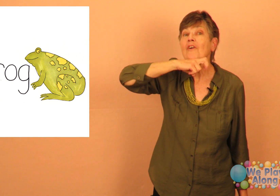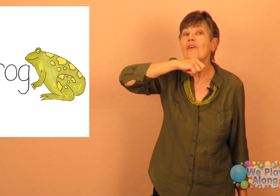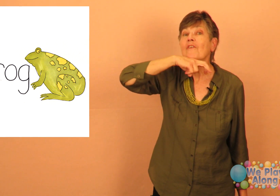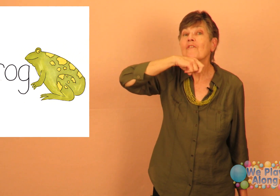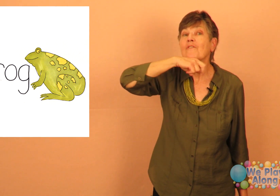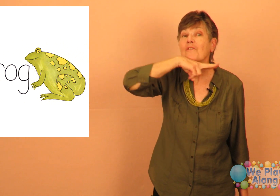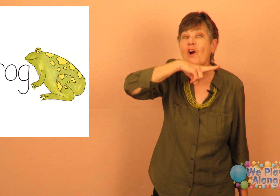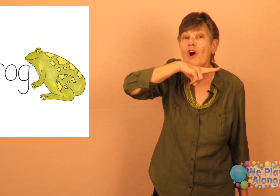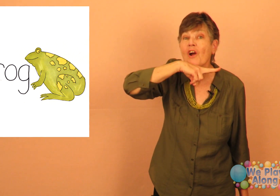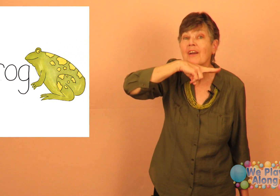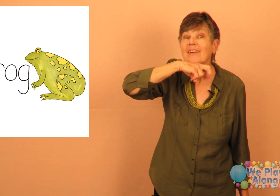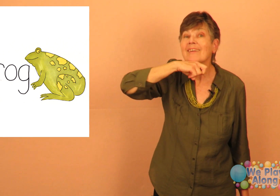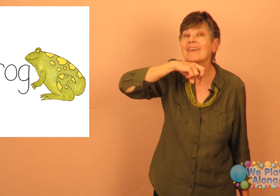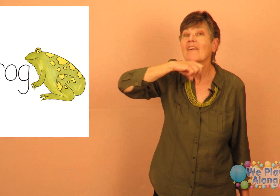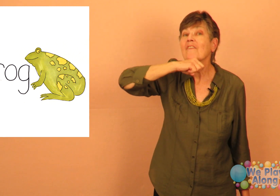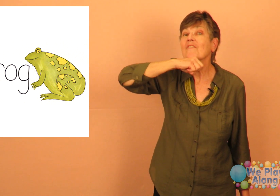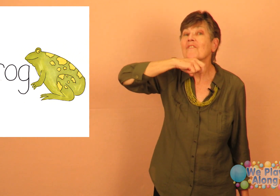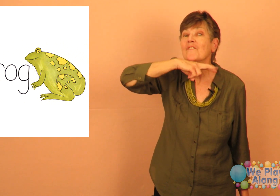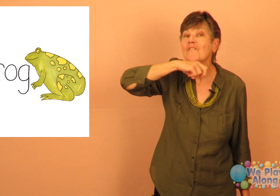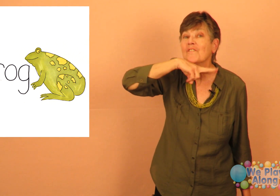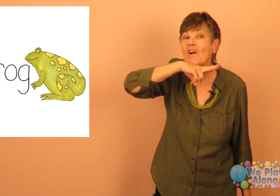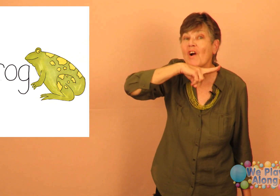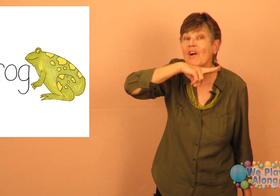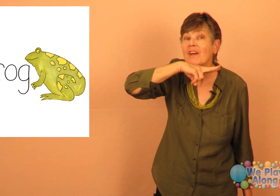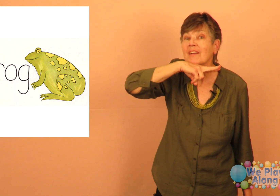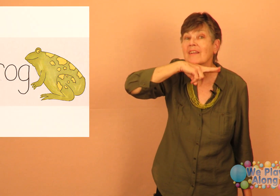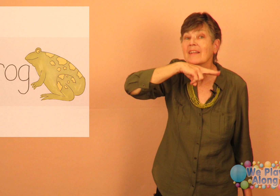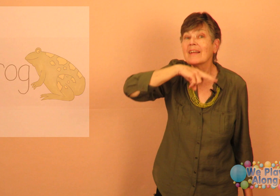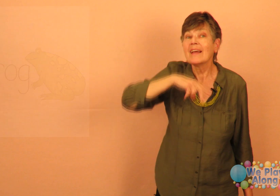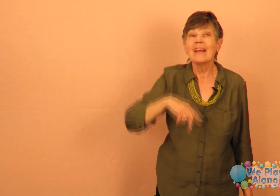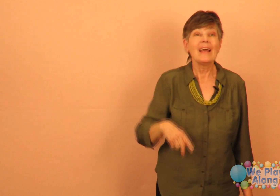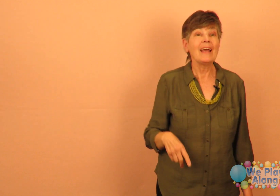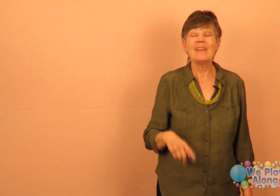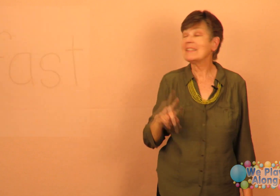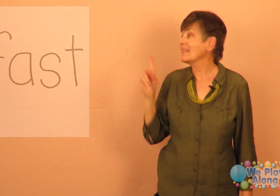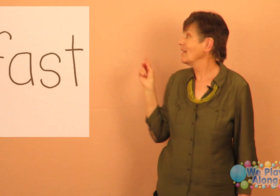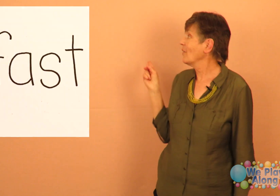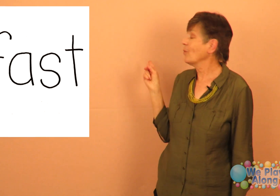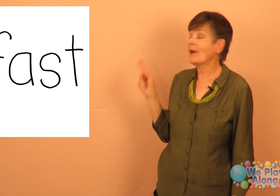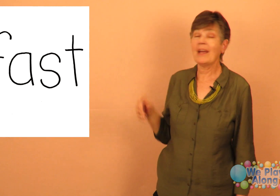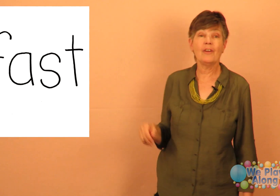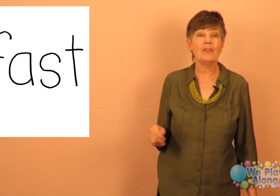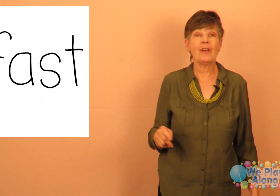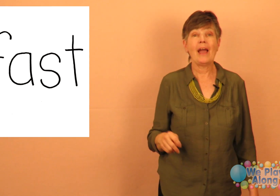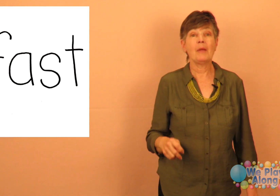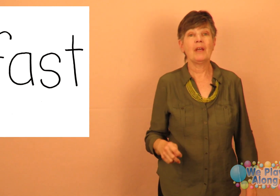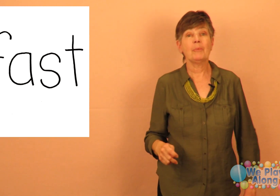frog frog and this is another word I couldn't figure out how to make a